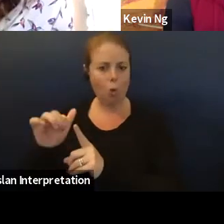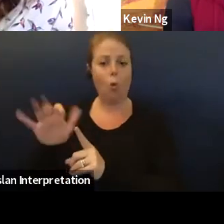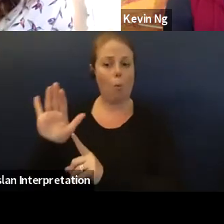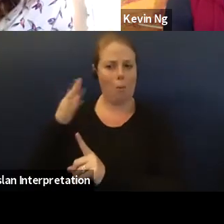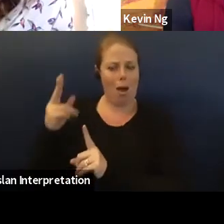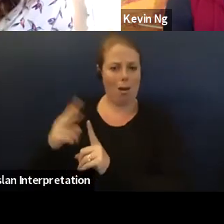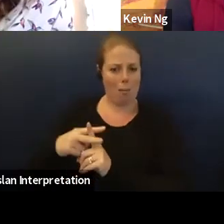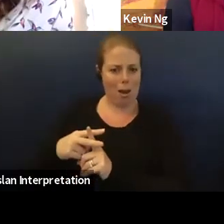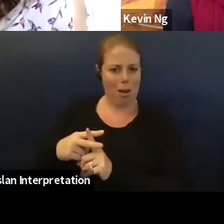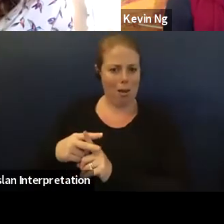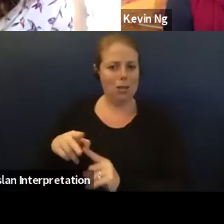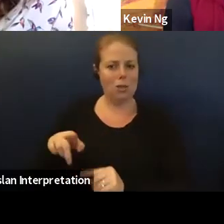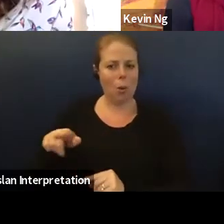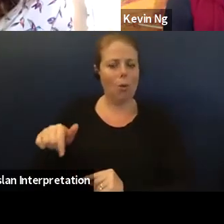and they're treating it with respect, definitely.